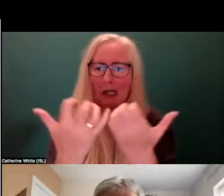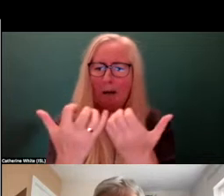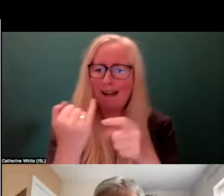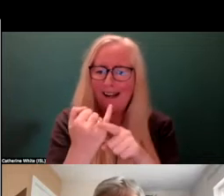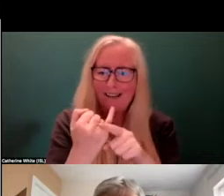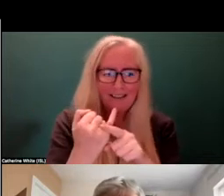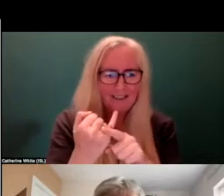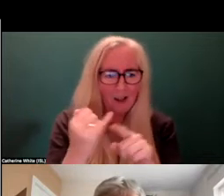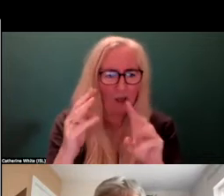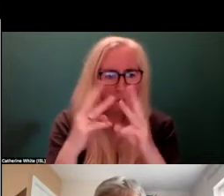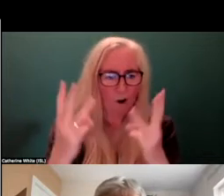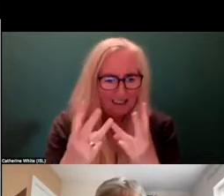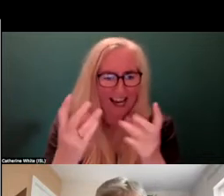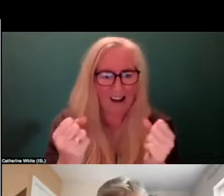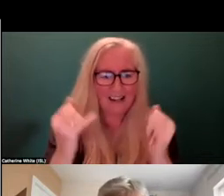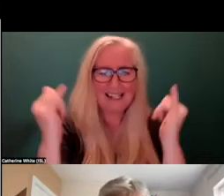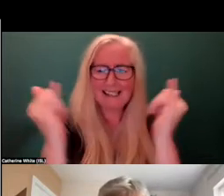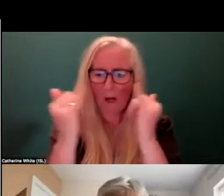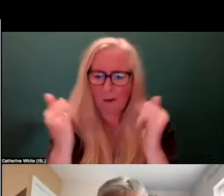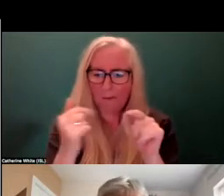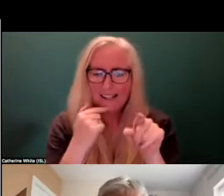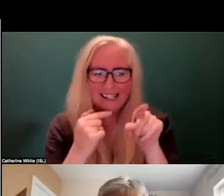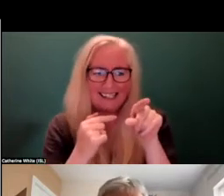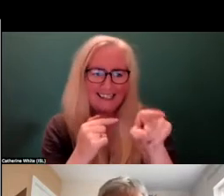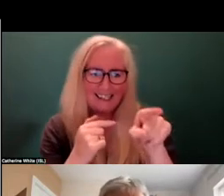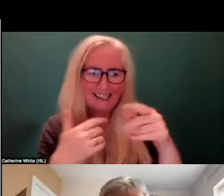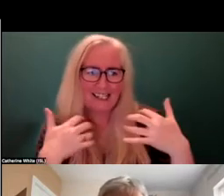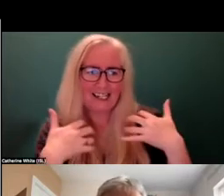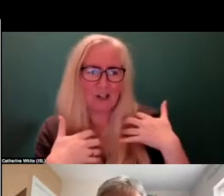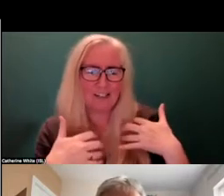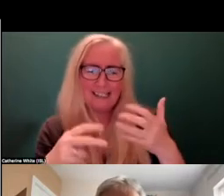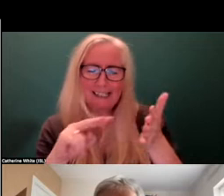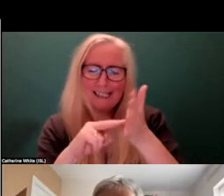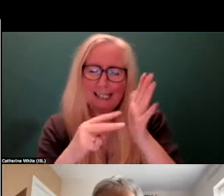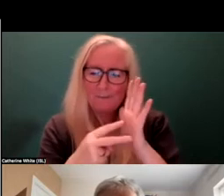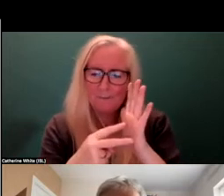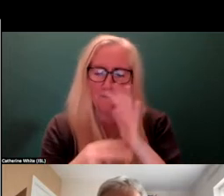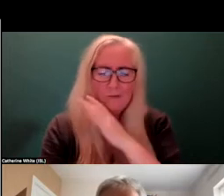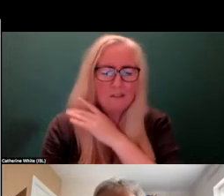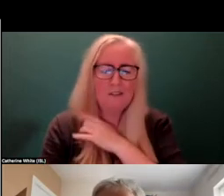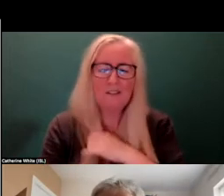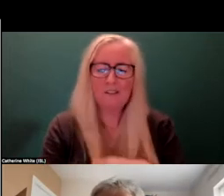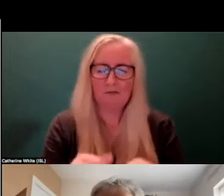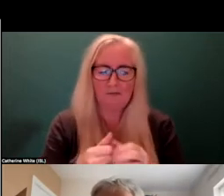the world, and there was some celebration there. But this is an interesting scheme where an age-friendly housing scheme has